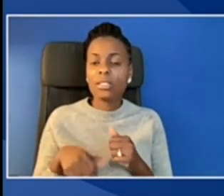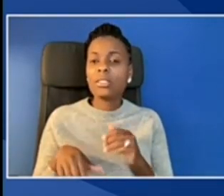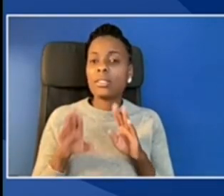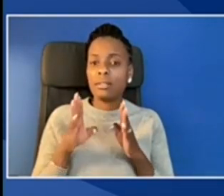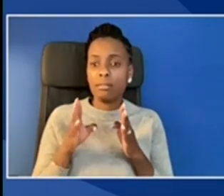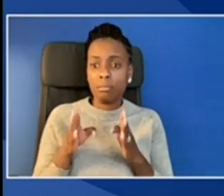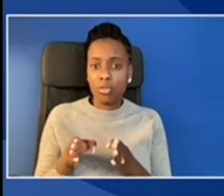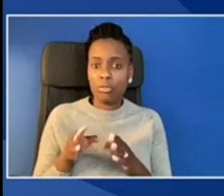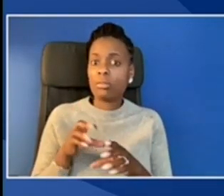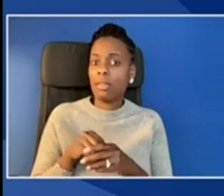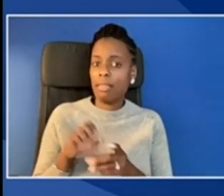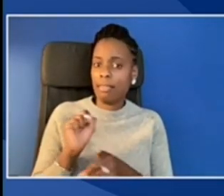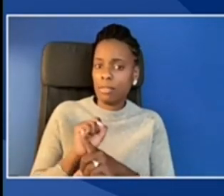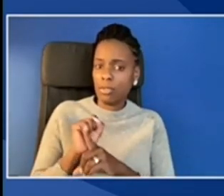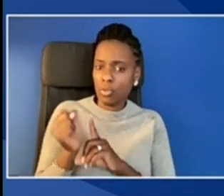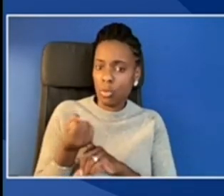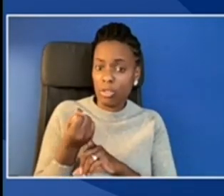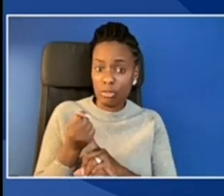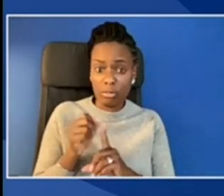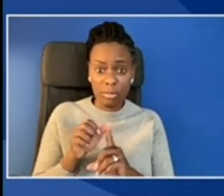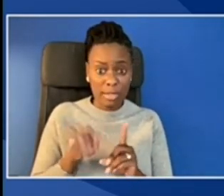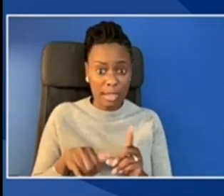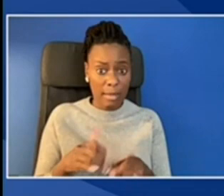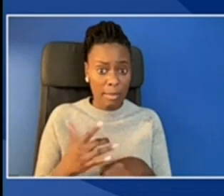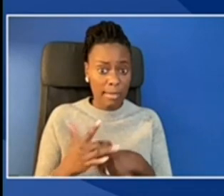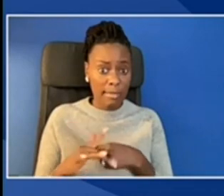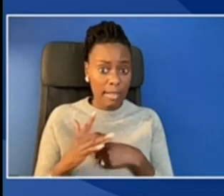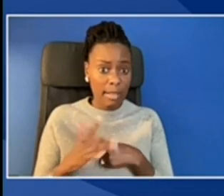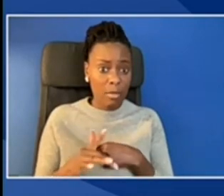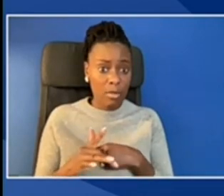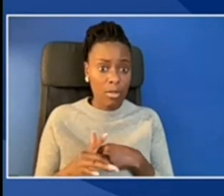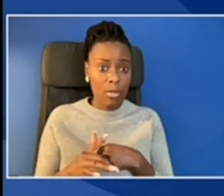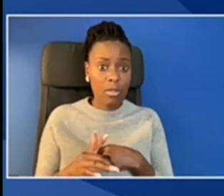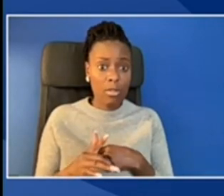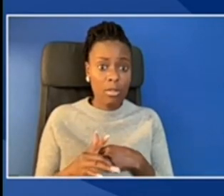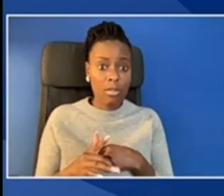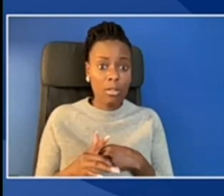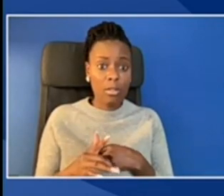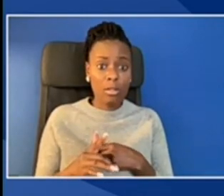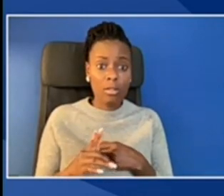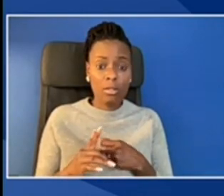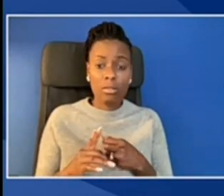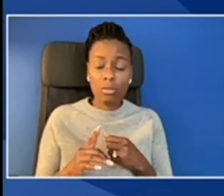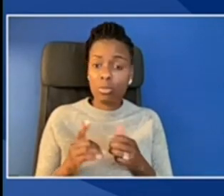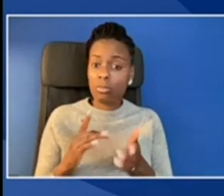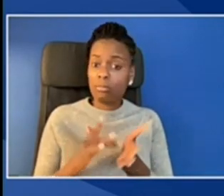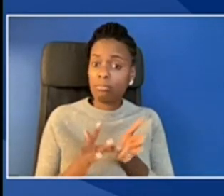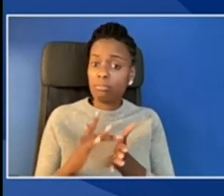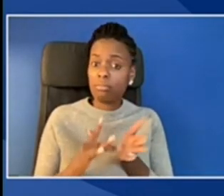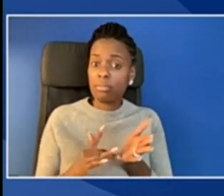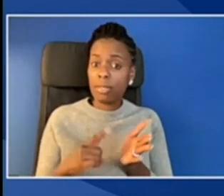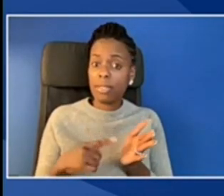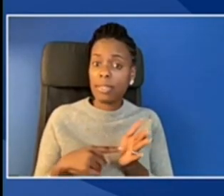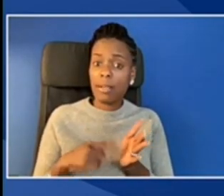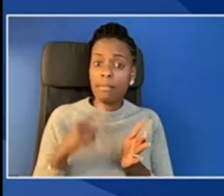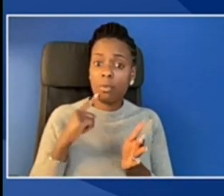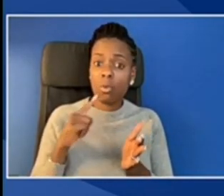And then would that be available and an opportunity to actually cancel the debt for those students who want to keep this